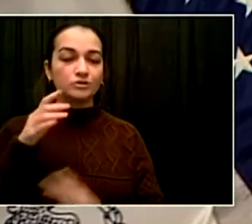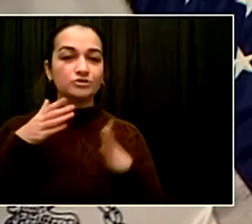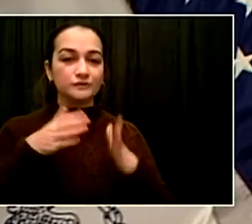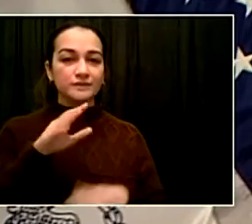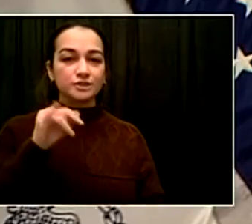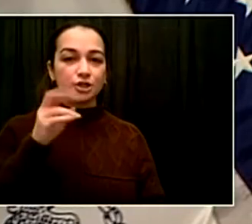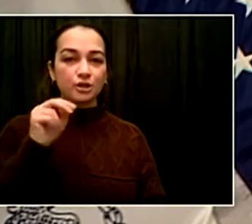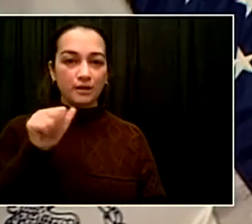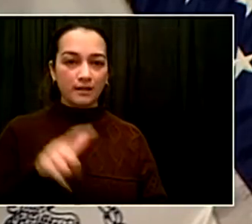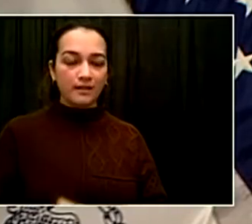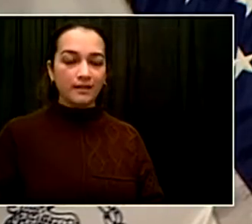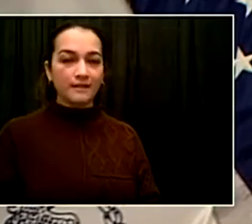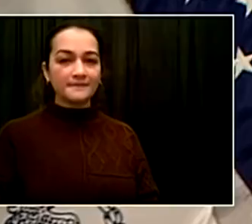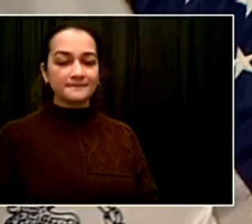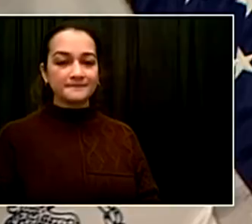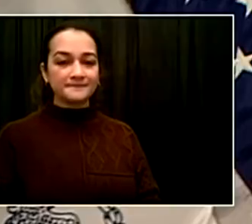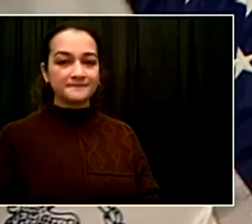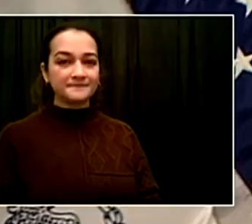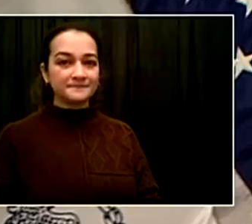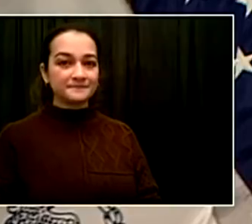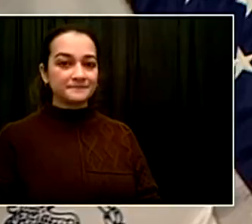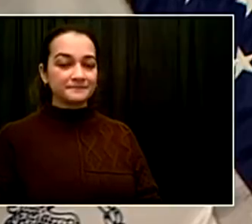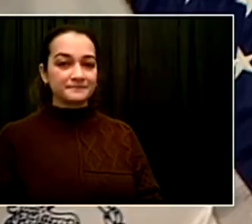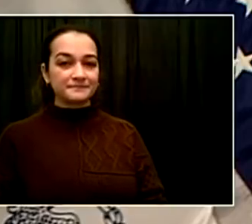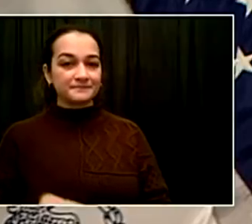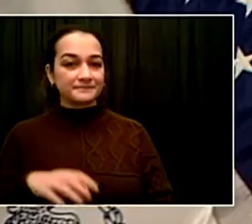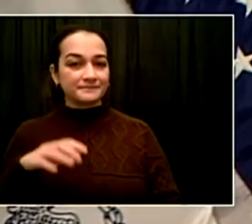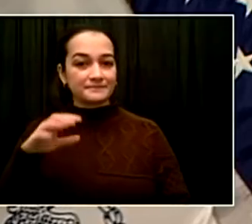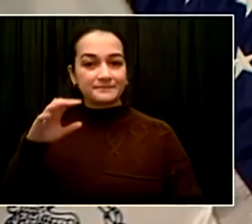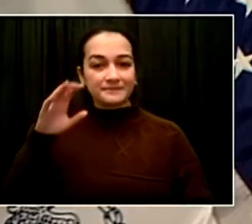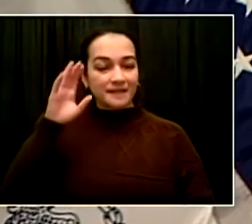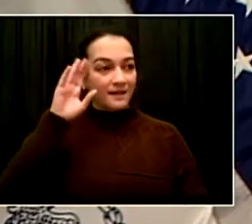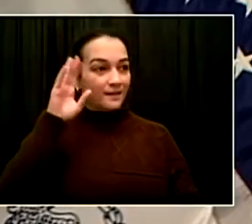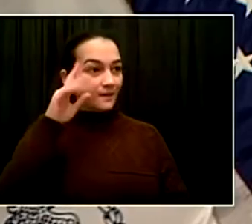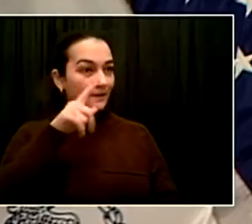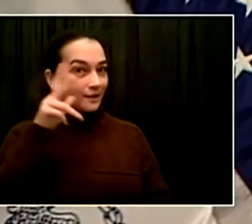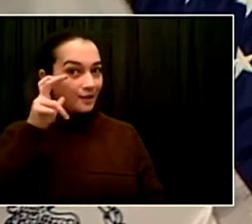STREET JOURNAL. JIMMY, CAN YOU HEAR US? YES, CAN YOU HEAR ME?